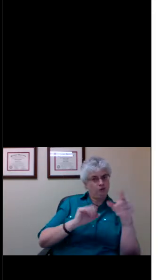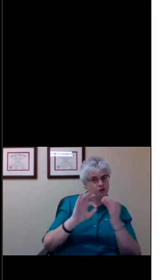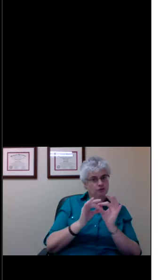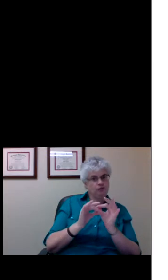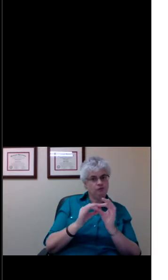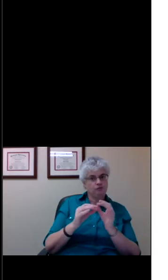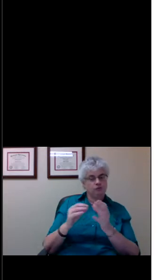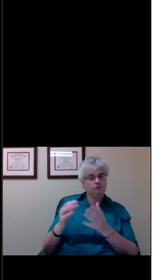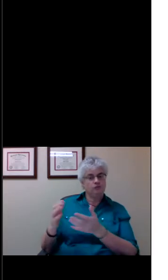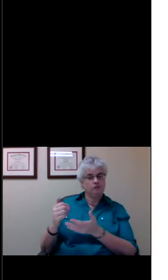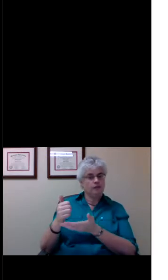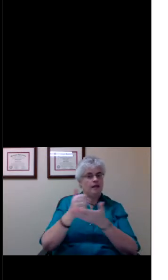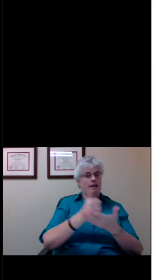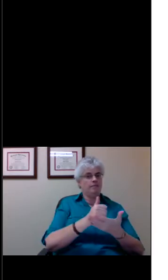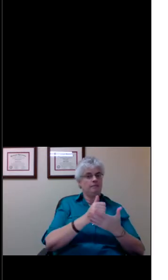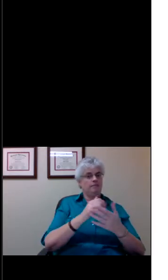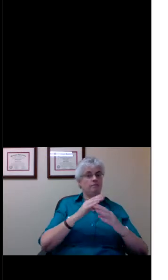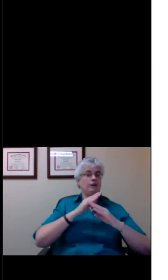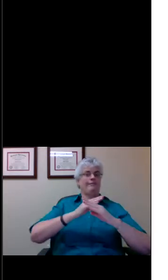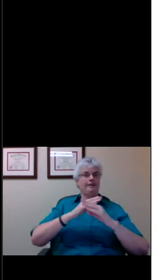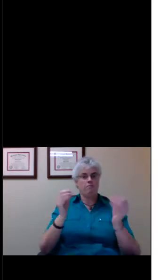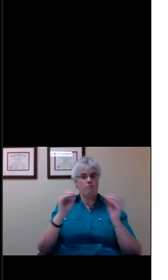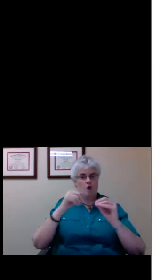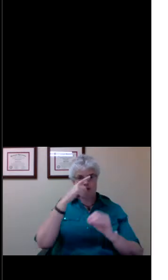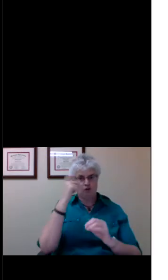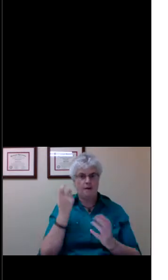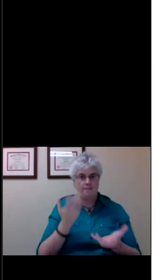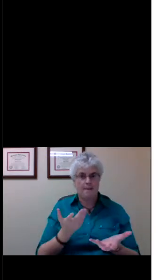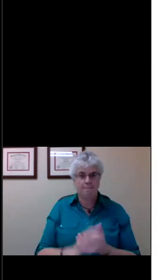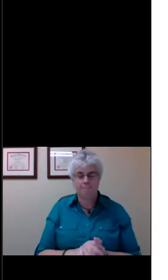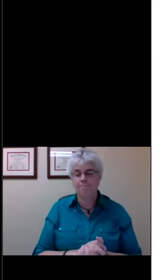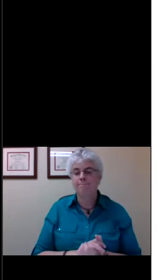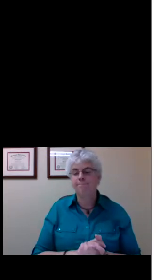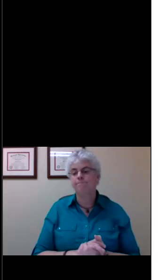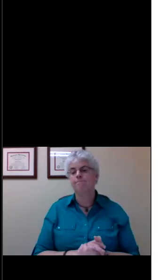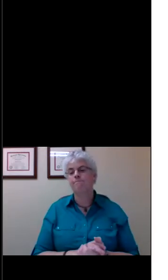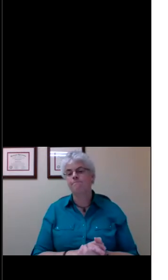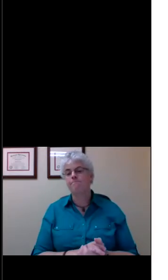So we train these interpreters and help them become, you know, to prevent more